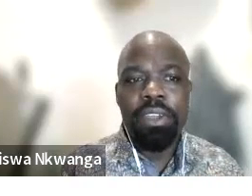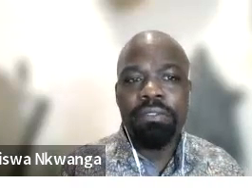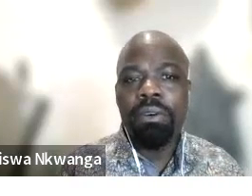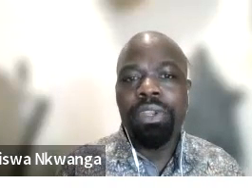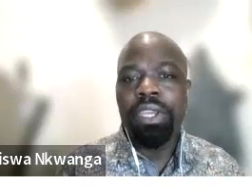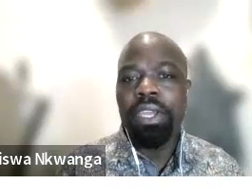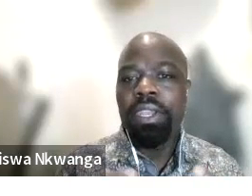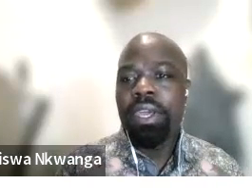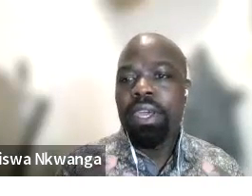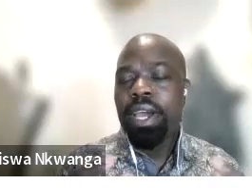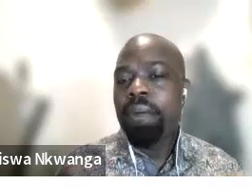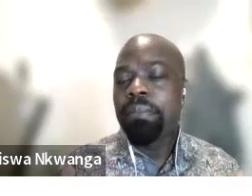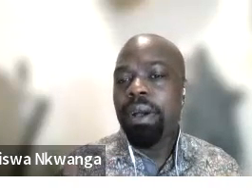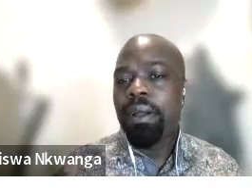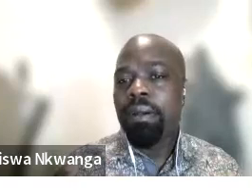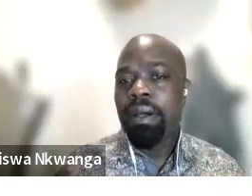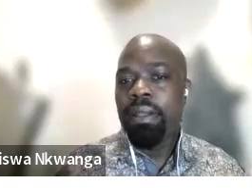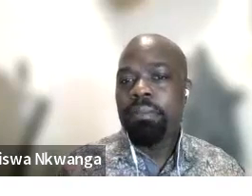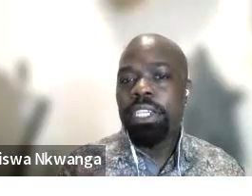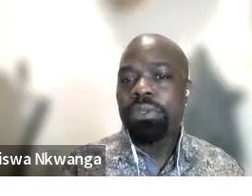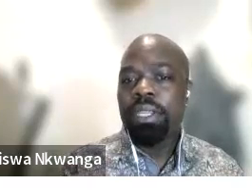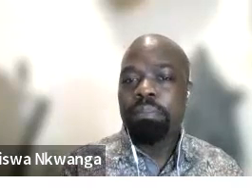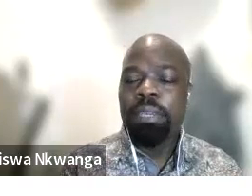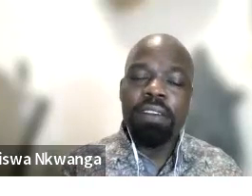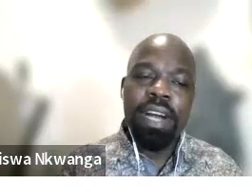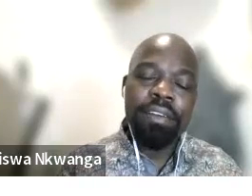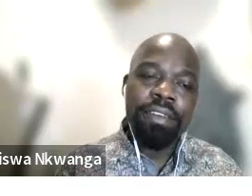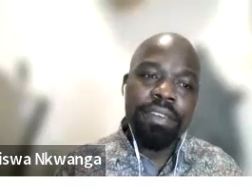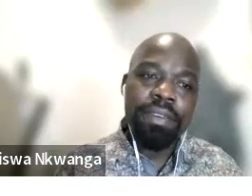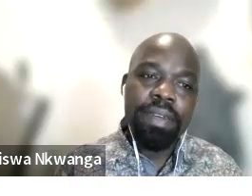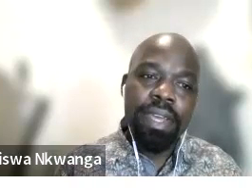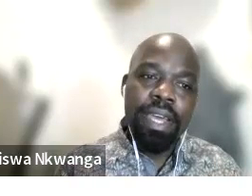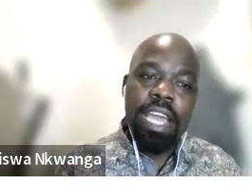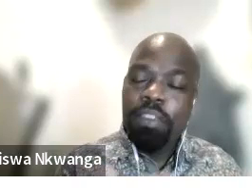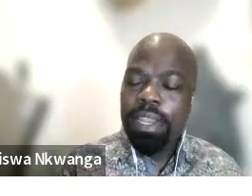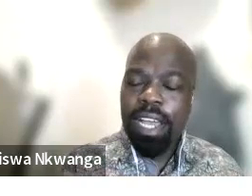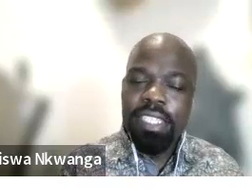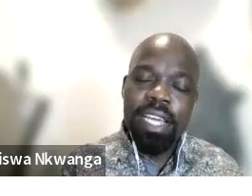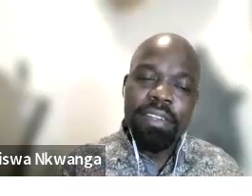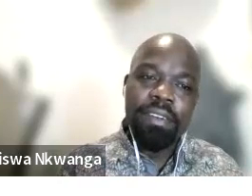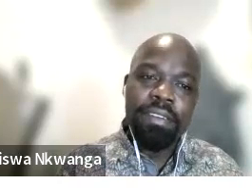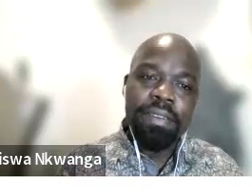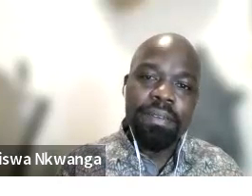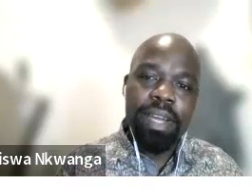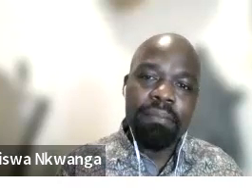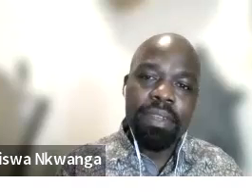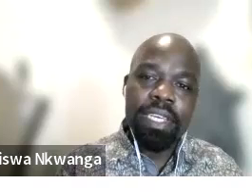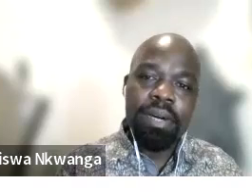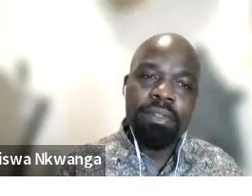going forward to make sure that people have access, that everybody has access to the health